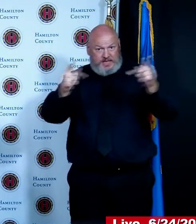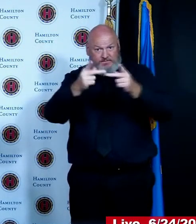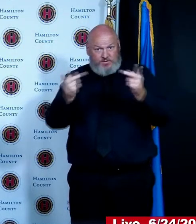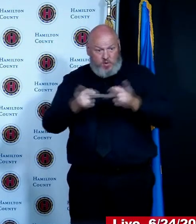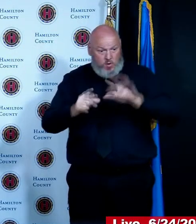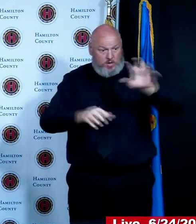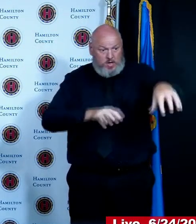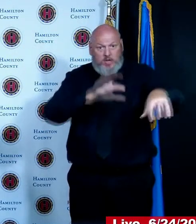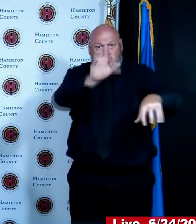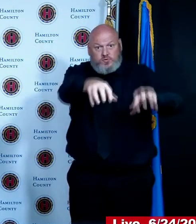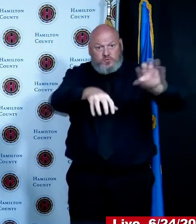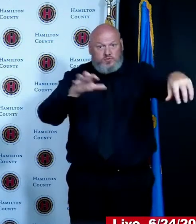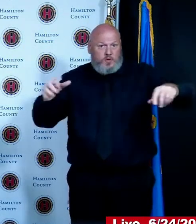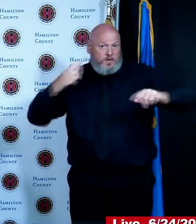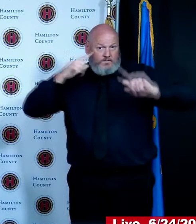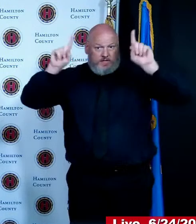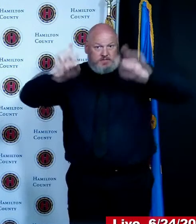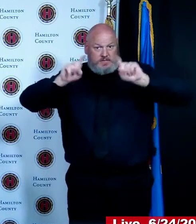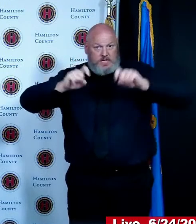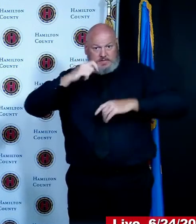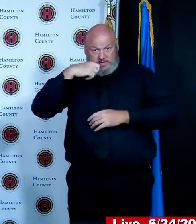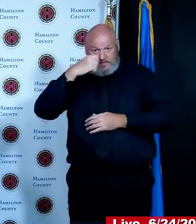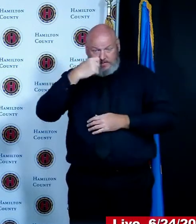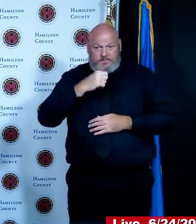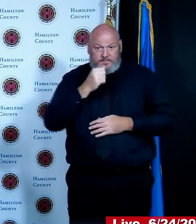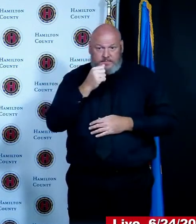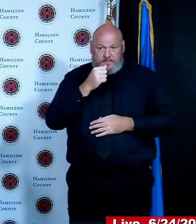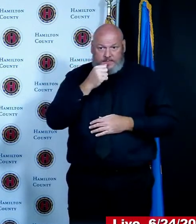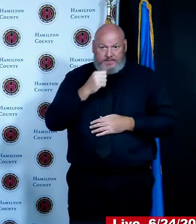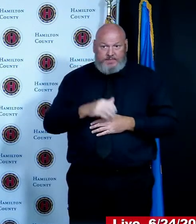site locations which means if you don't have insurance and you don't have